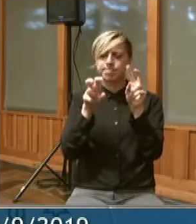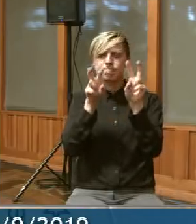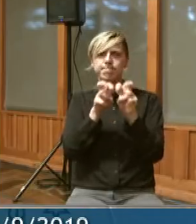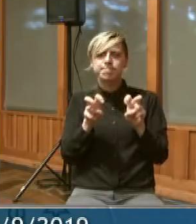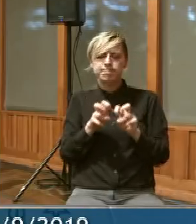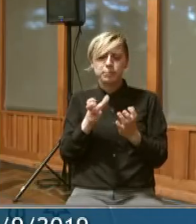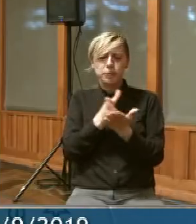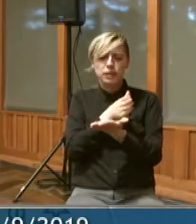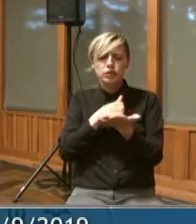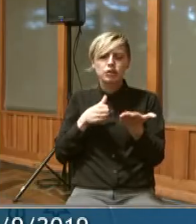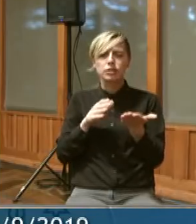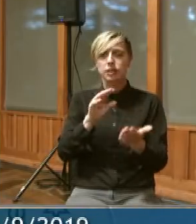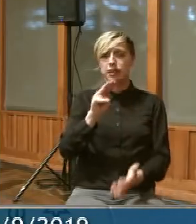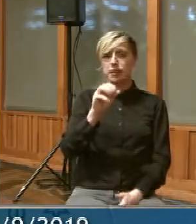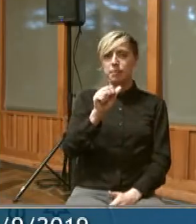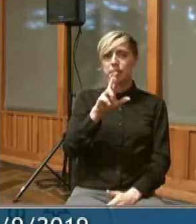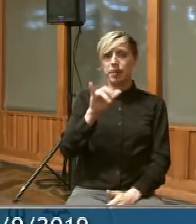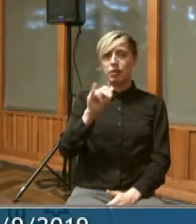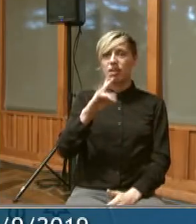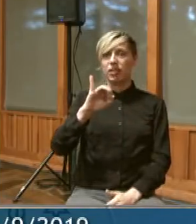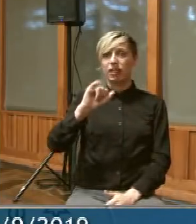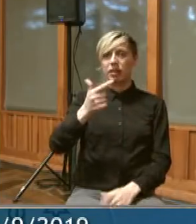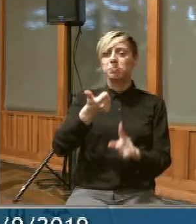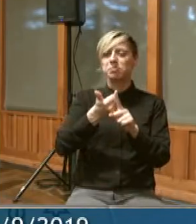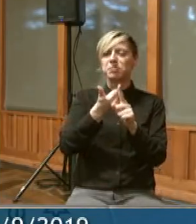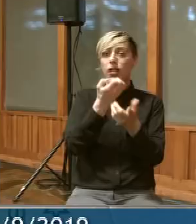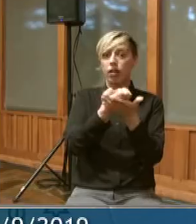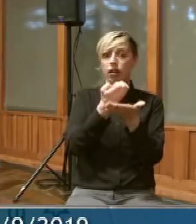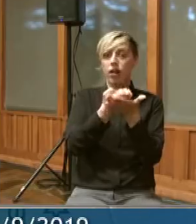JOHN ANN HARDESTY'S AMENDMENT. WE WILL FIGHT TO MAKE THIS HAPPEN. WE THEN NEED TO LOOK AT THE